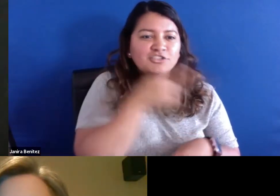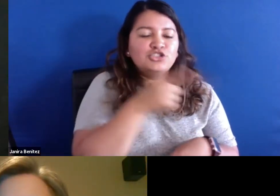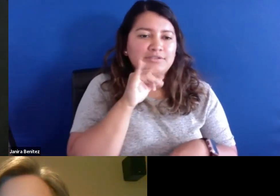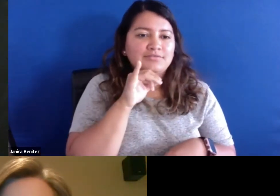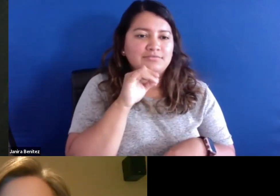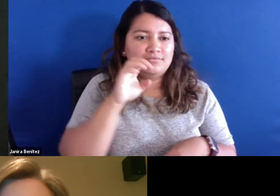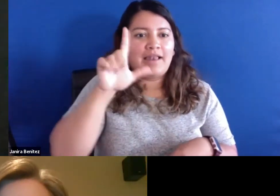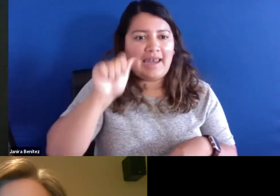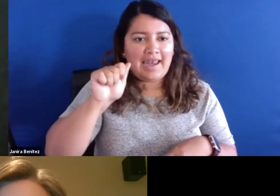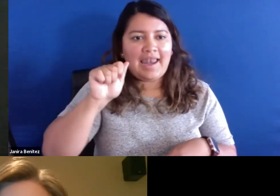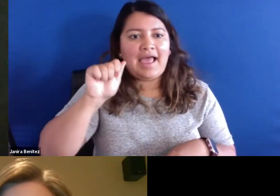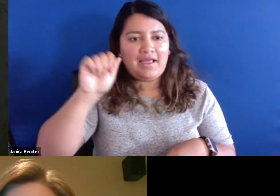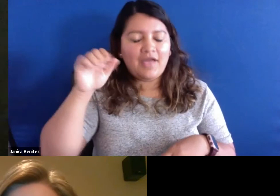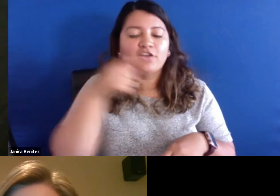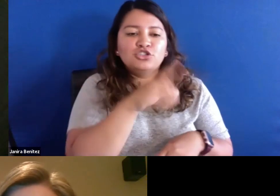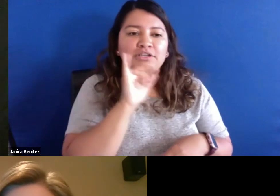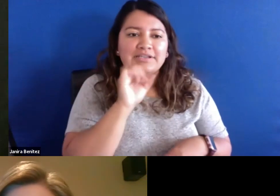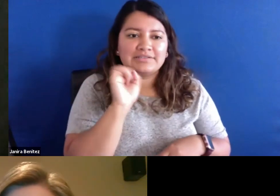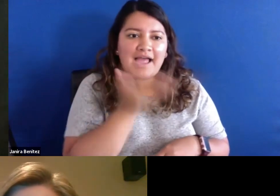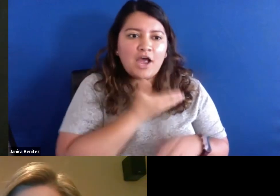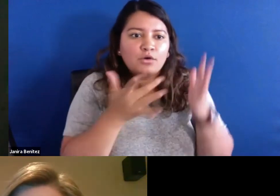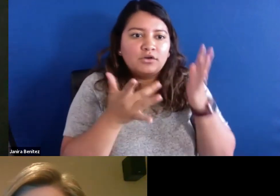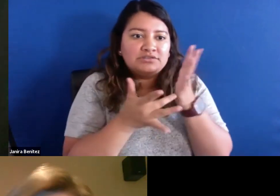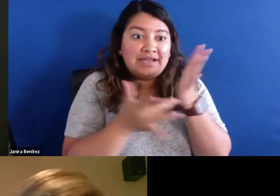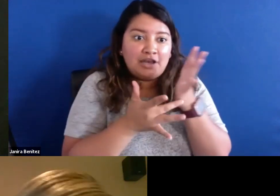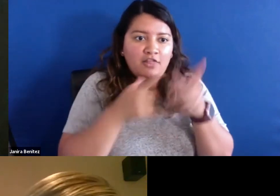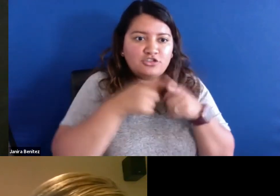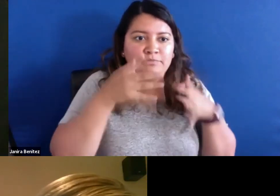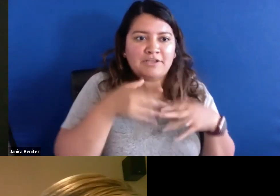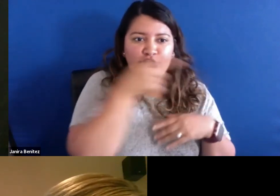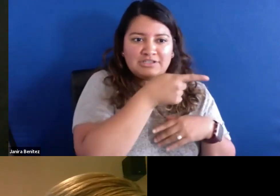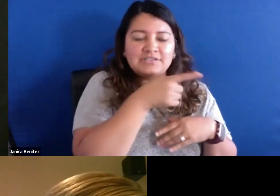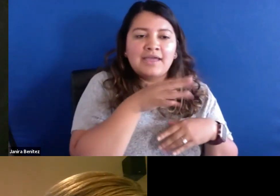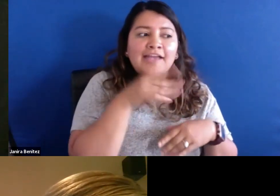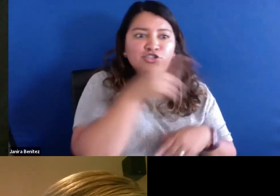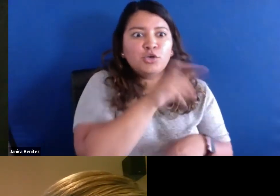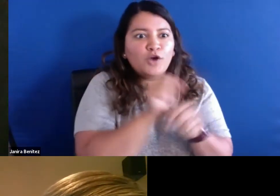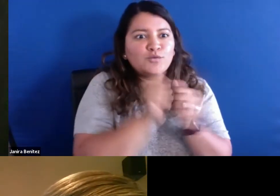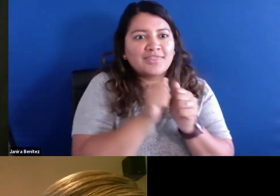D-E-L-E-O, L-A-O. She is our technology specialist